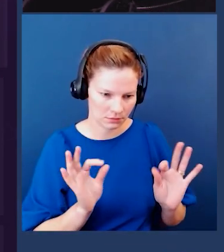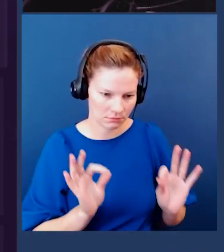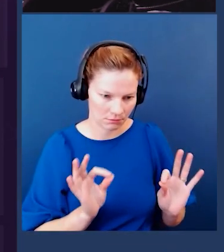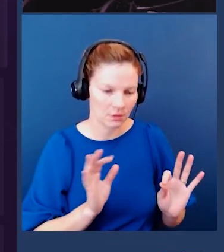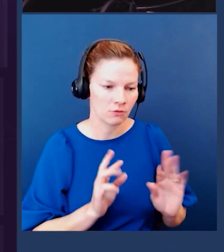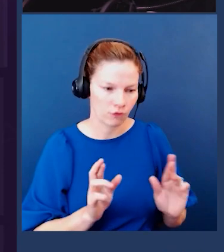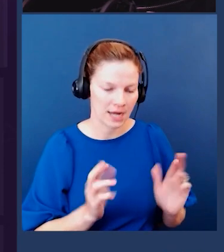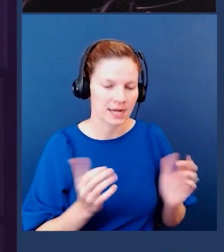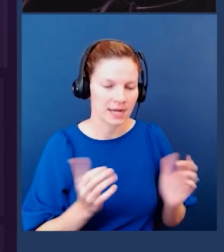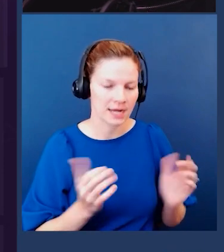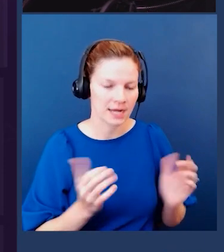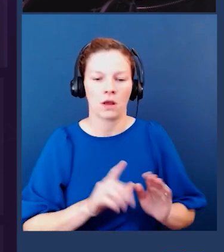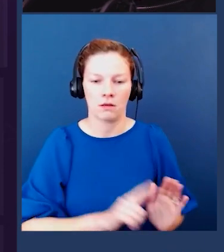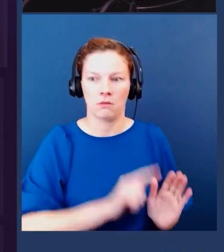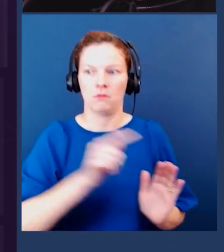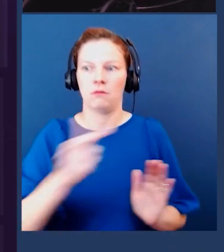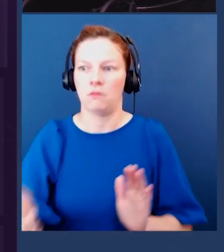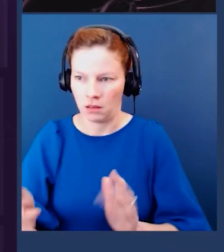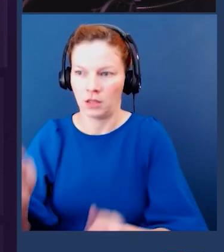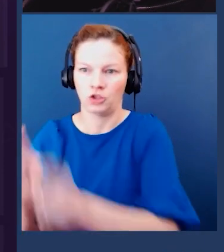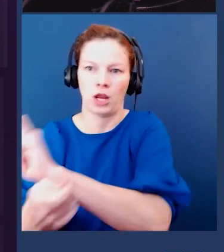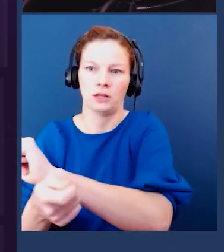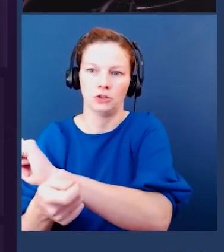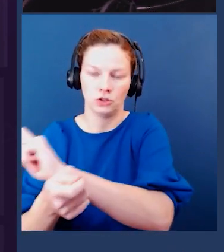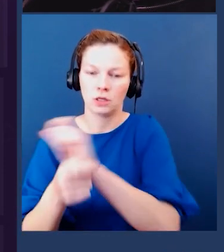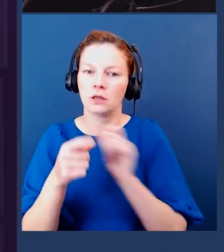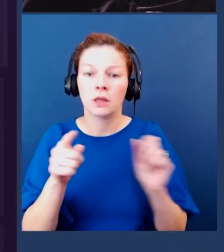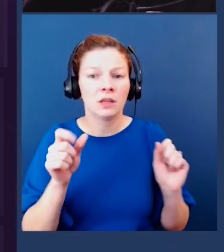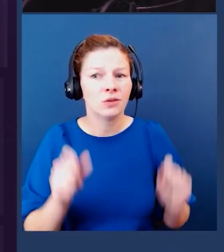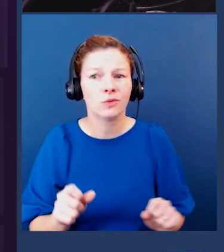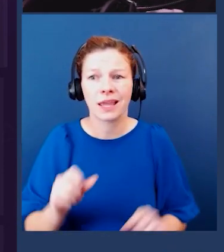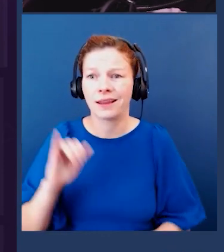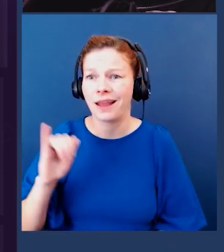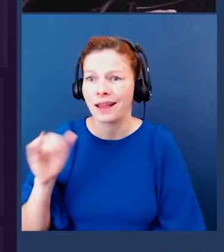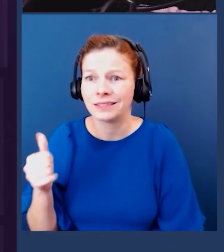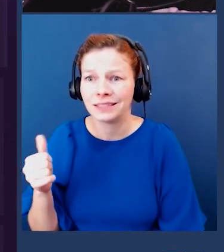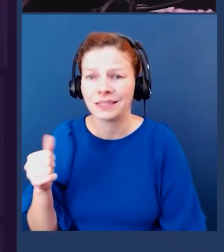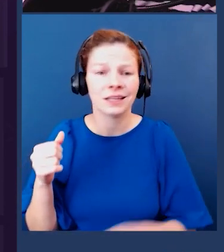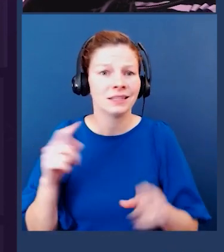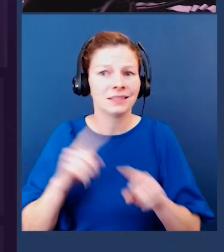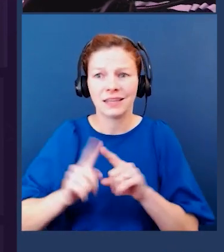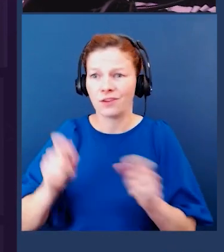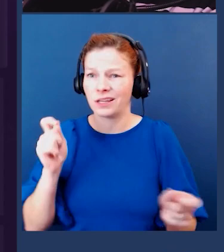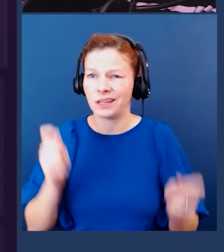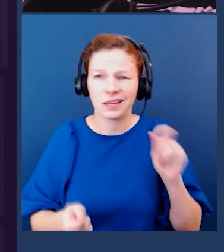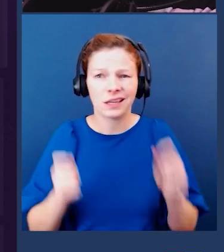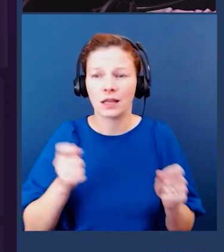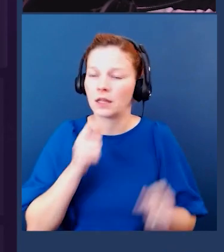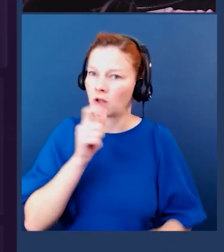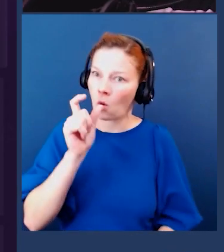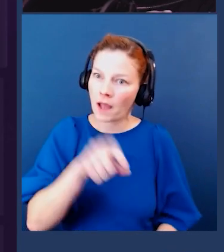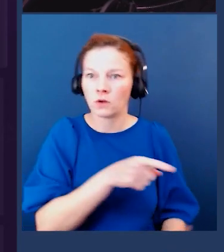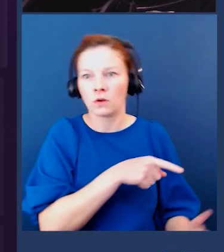new item, new tons of stuff you can roll out without going through the App Store or the marketplace or the entire